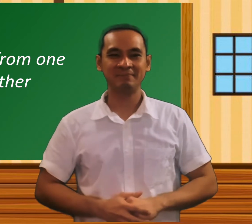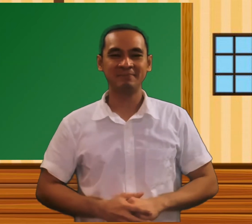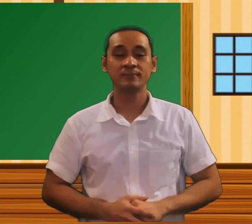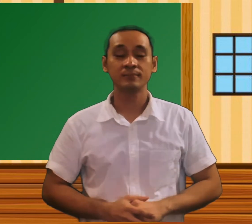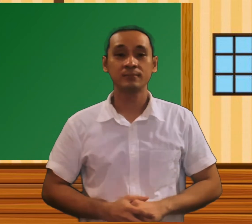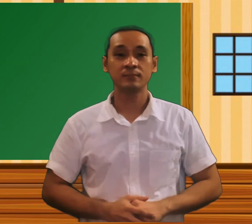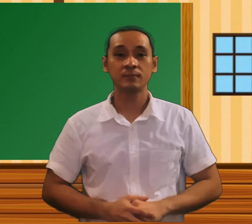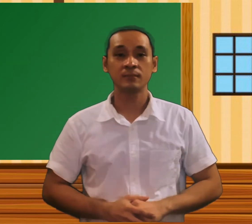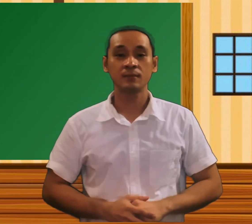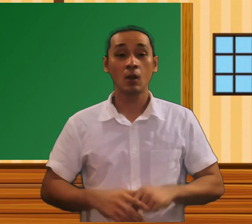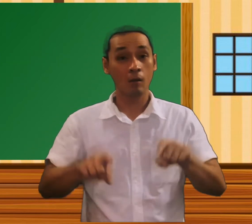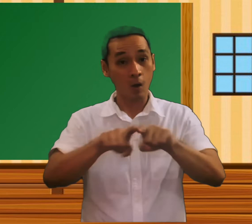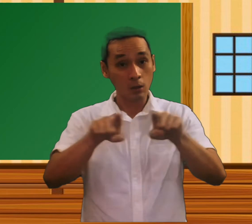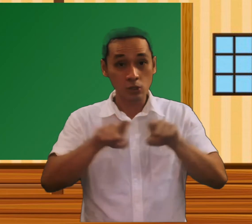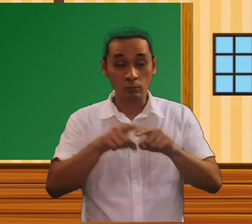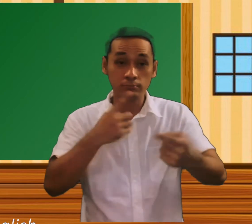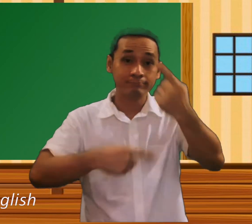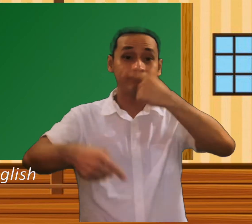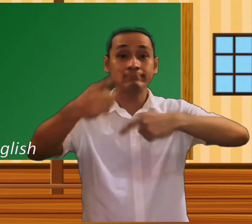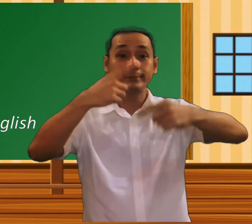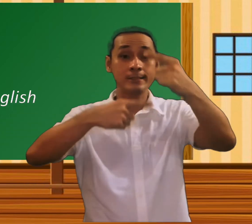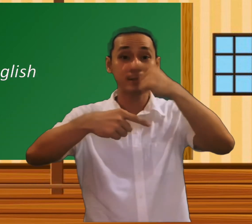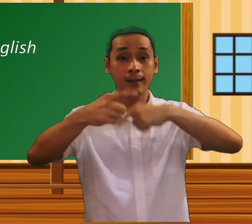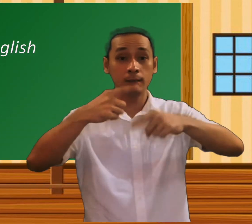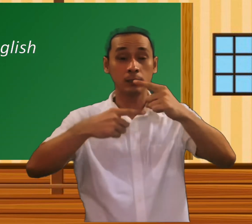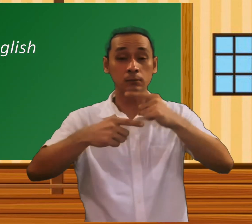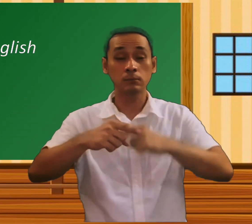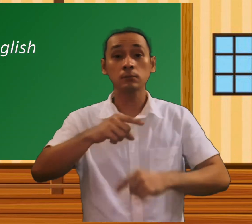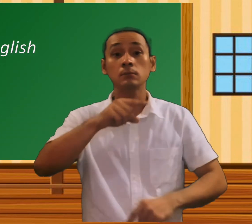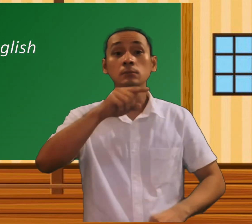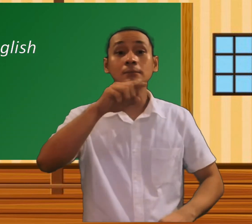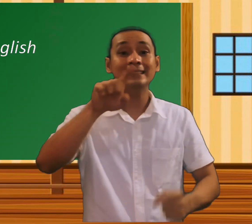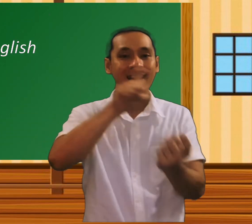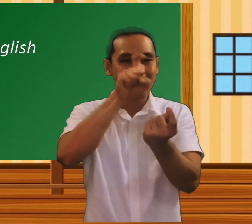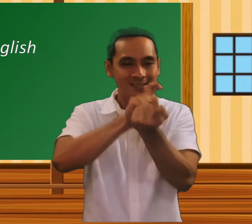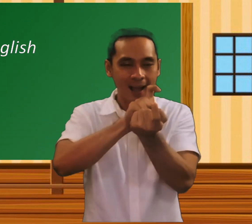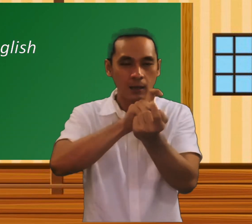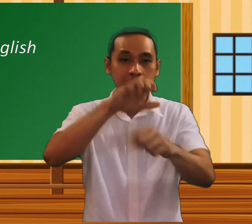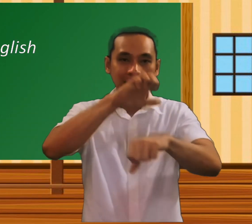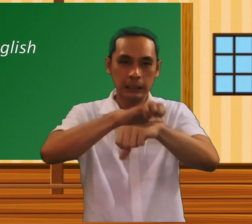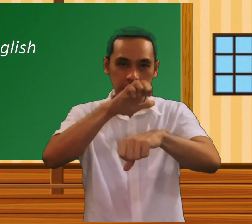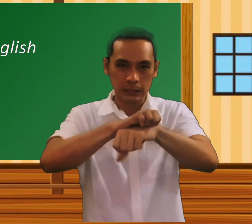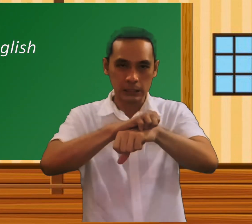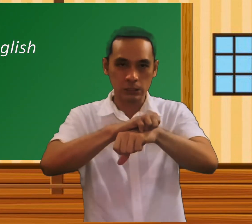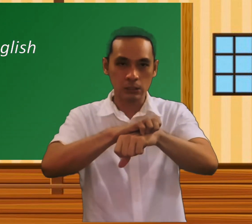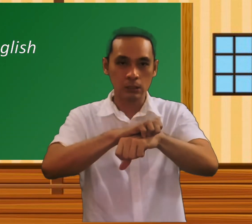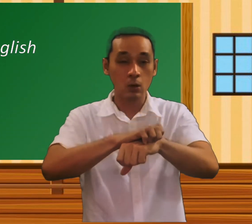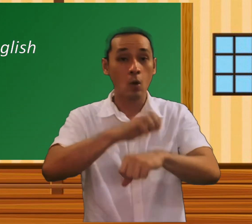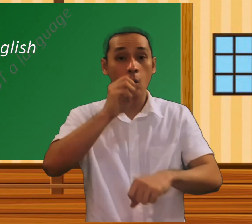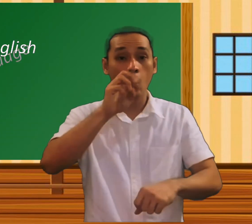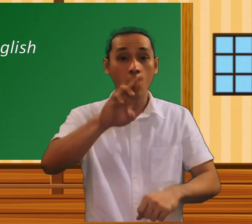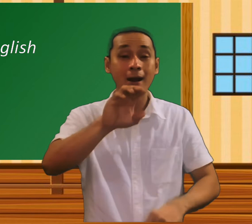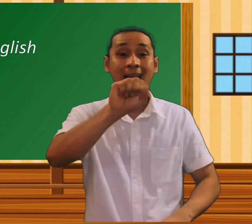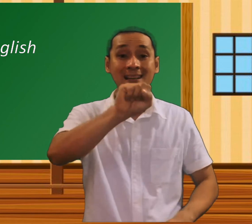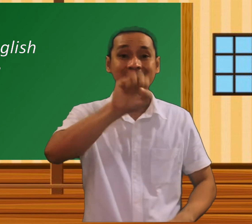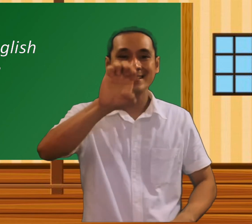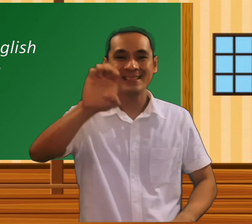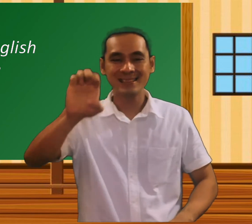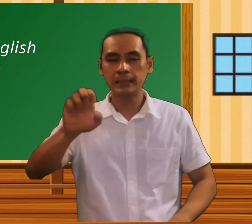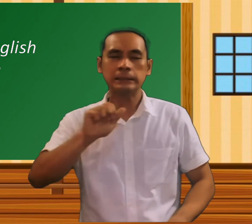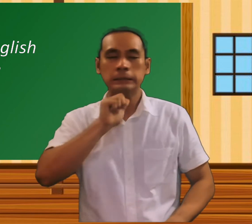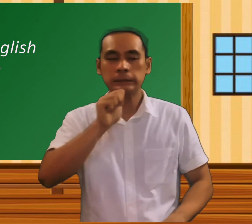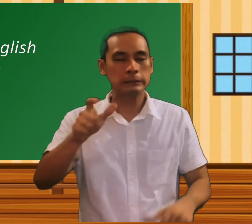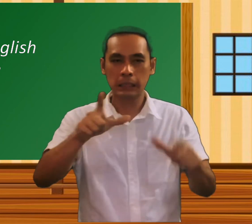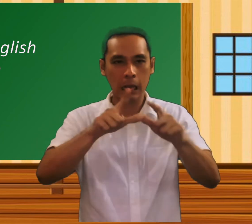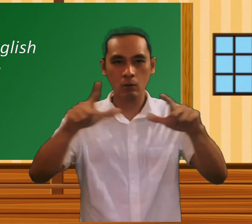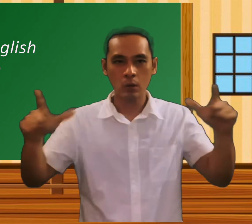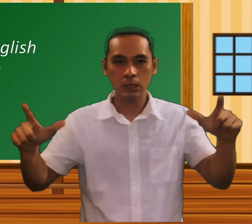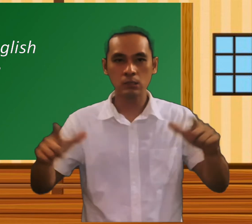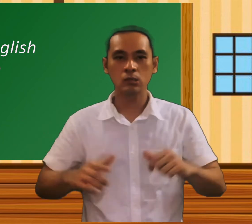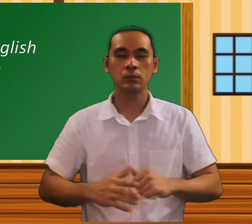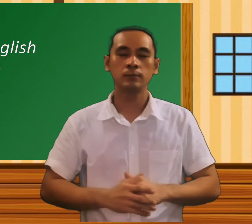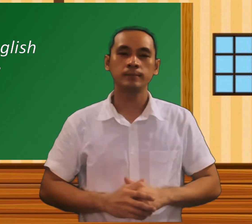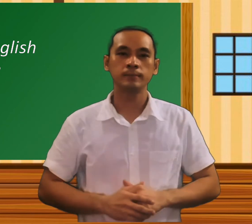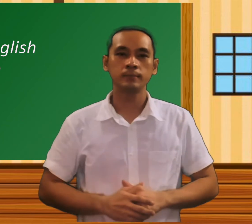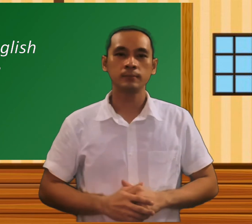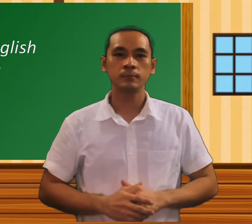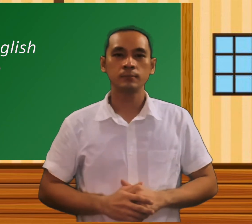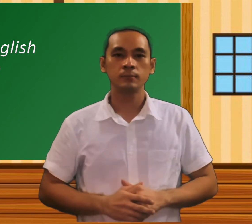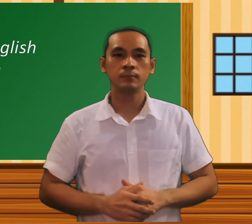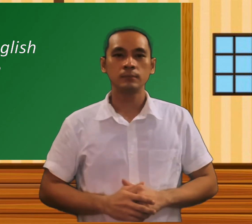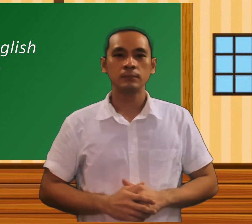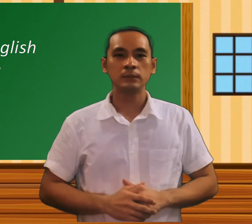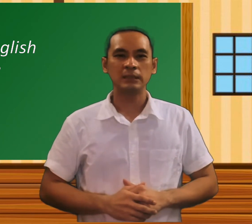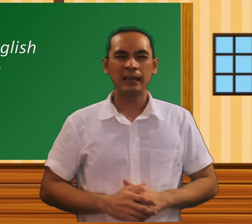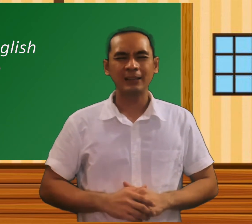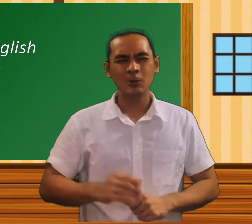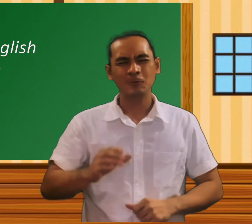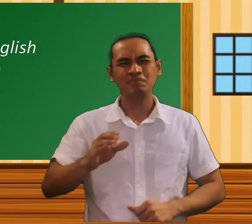on the other hand signing exact english or s-e-e is not a language it is an artificial